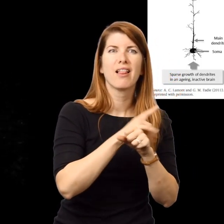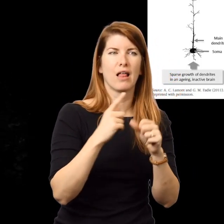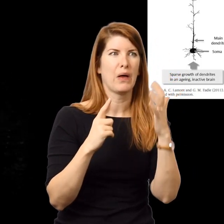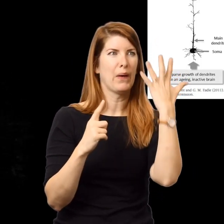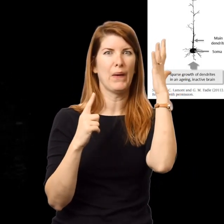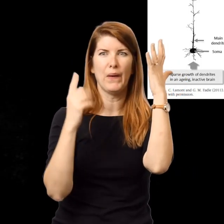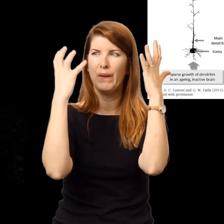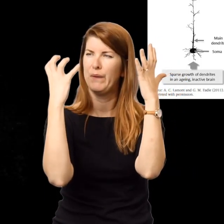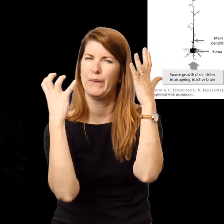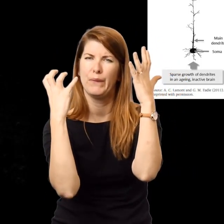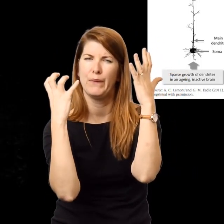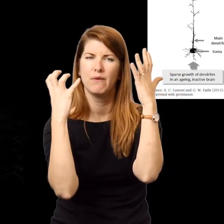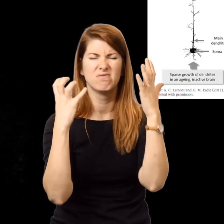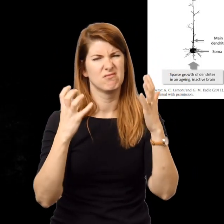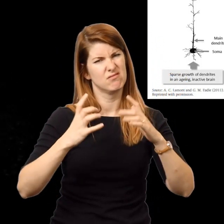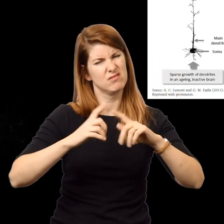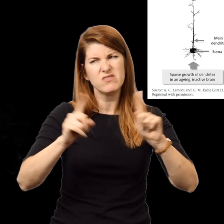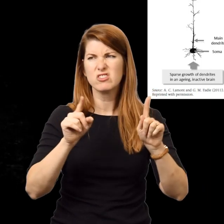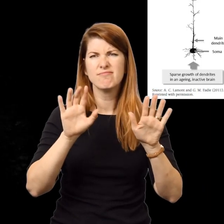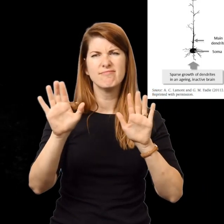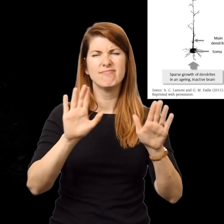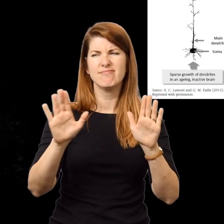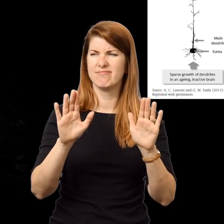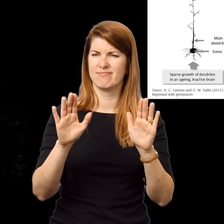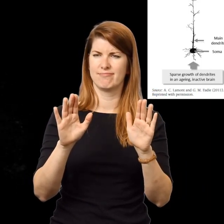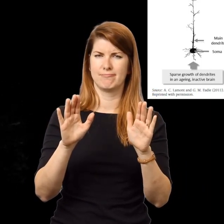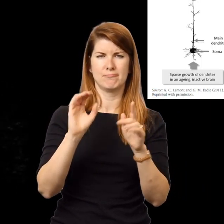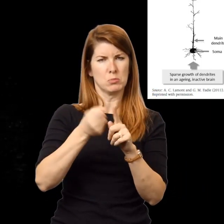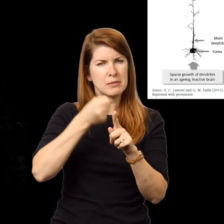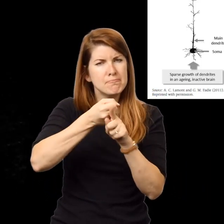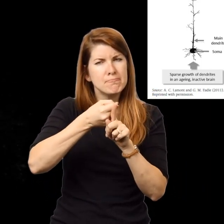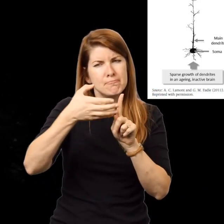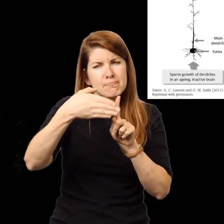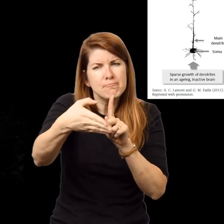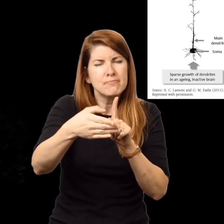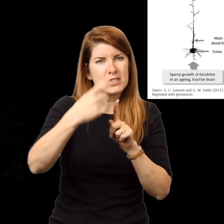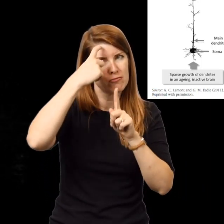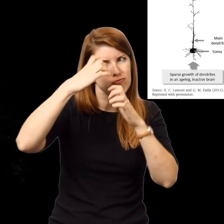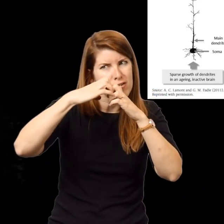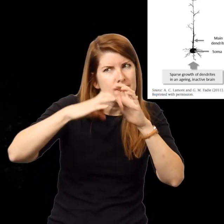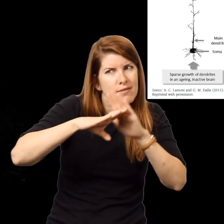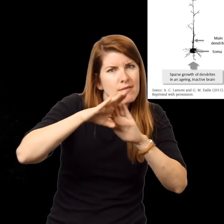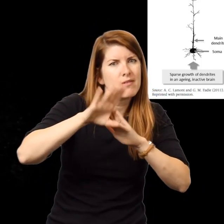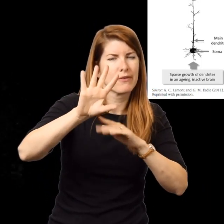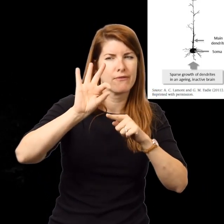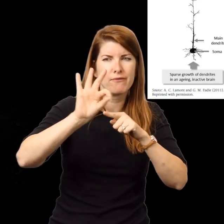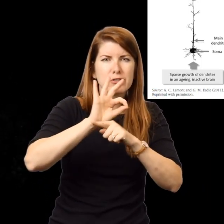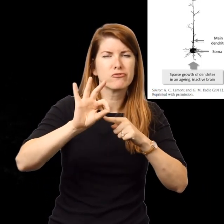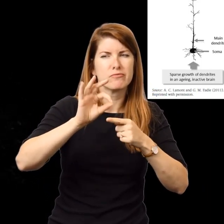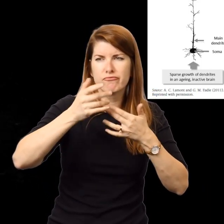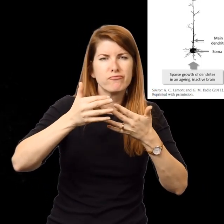And that makes a real difference in terms of what happens in the child's brain and in terms of their functioning and development.